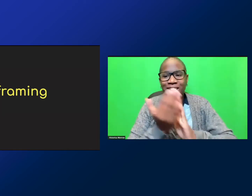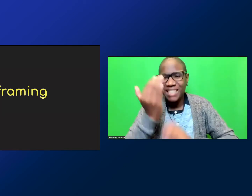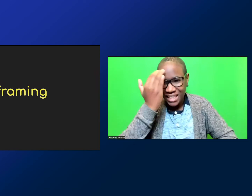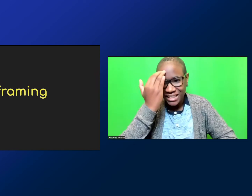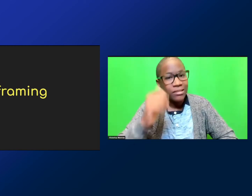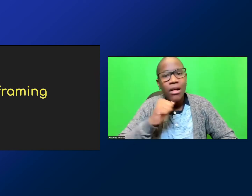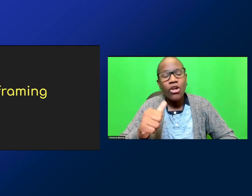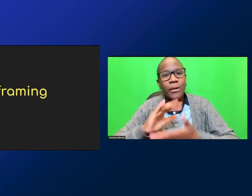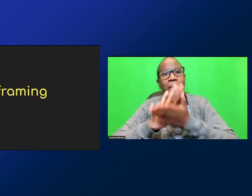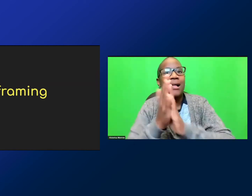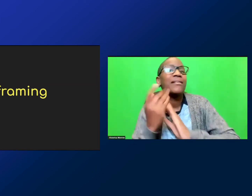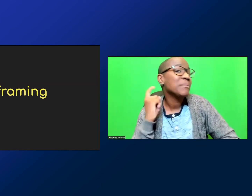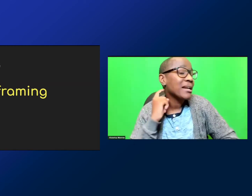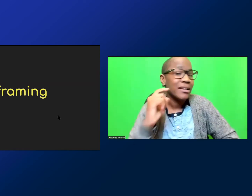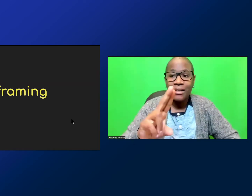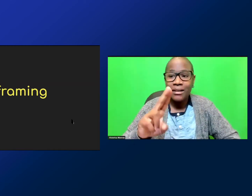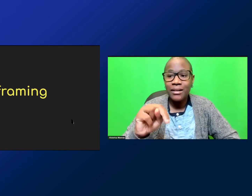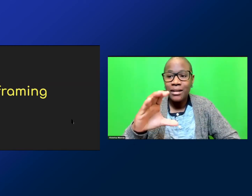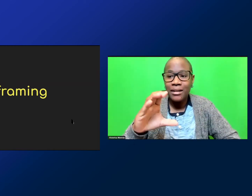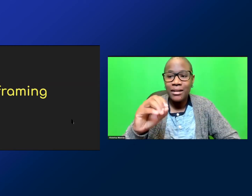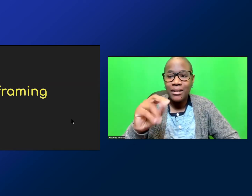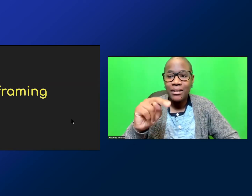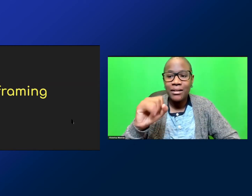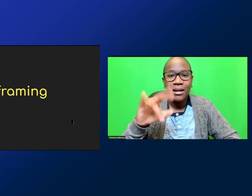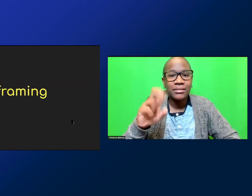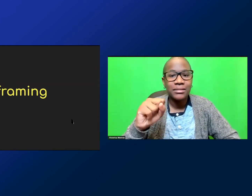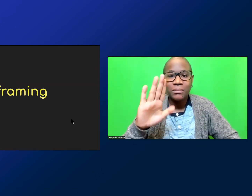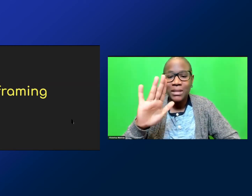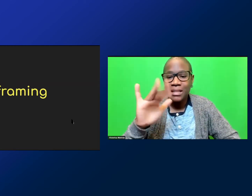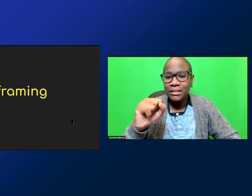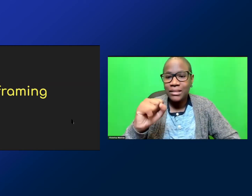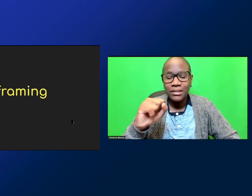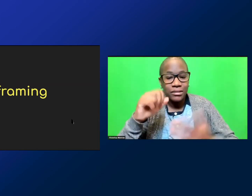the book actually isn't all that great you know getting children to think about this early on is